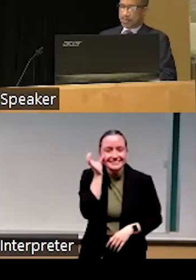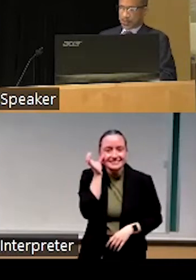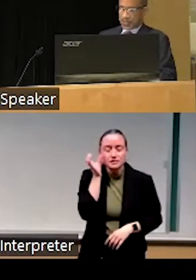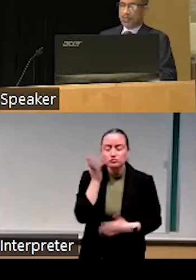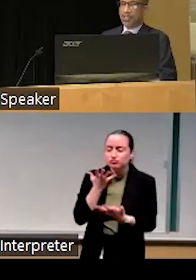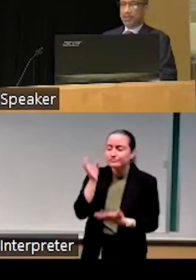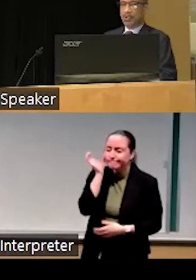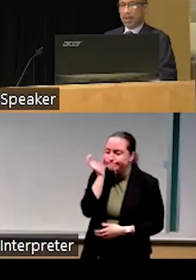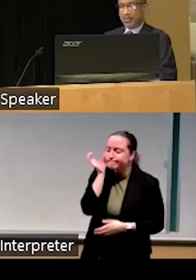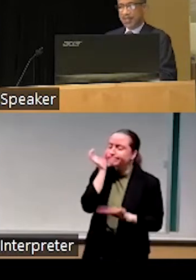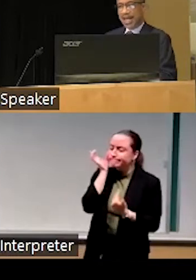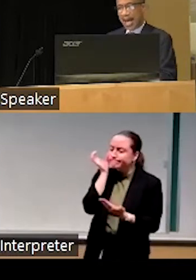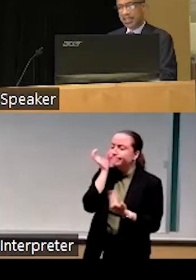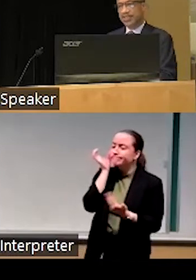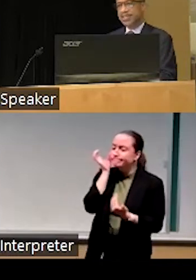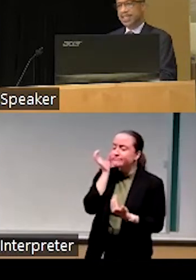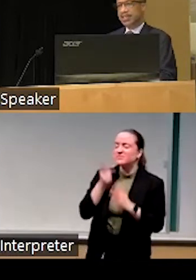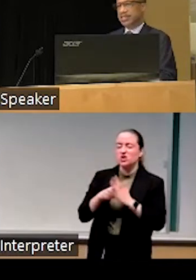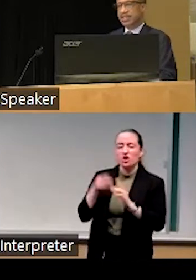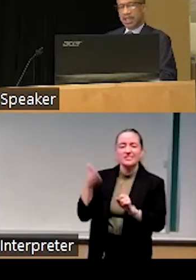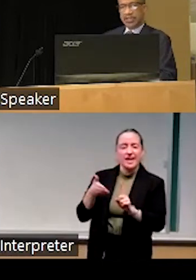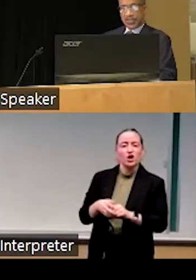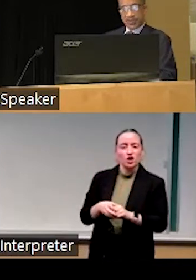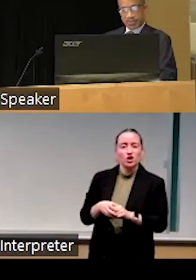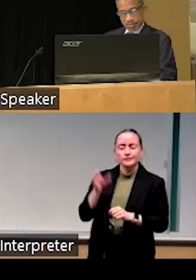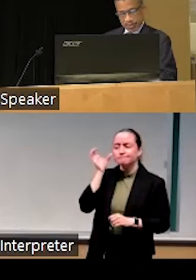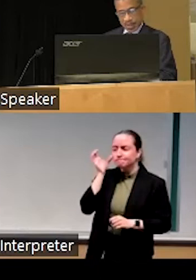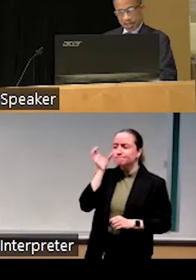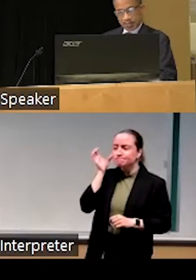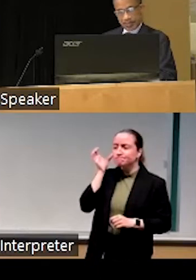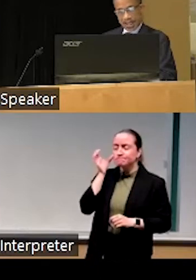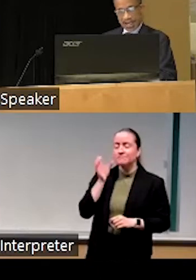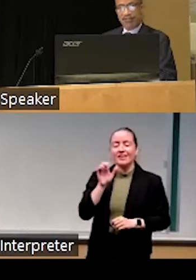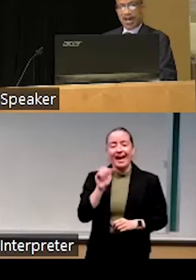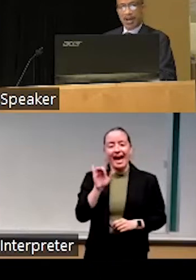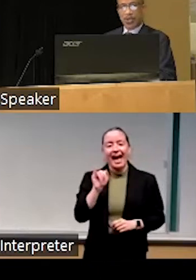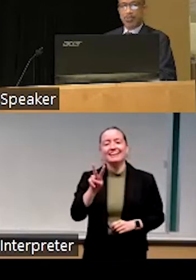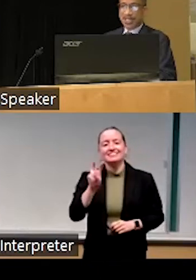perception of the problems and that act of listening doesn't just uh identify what the